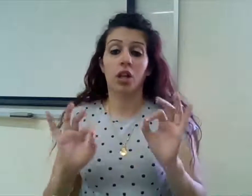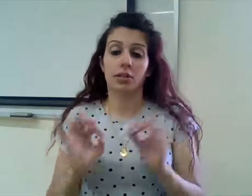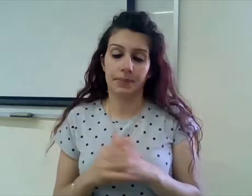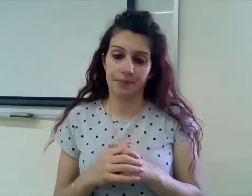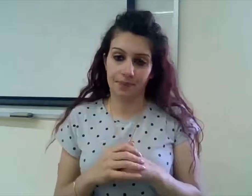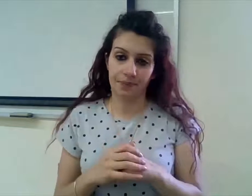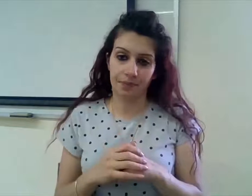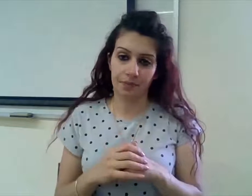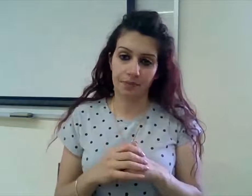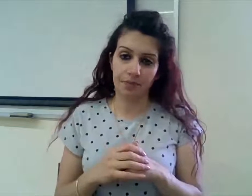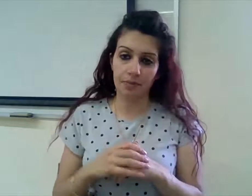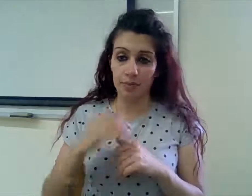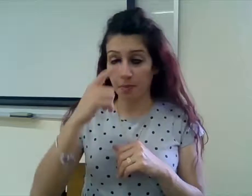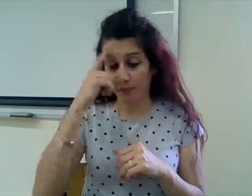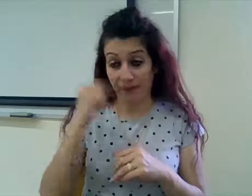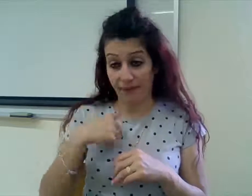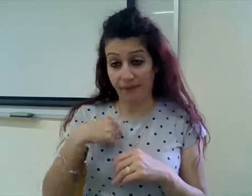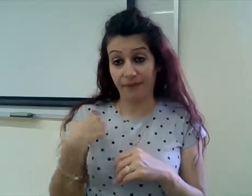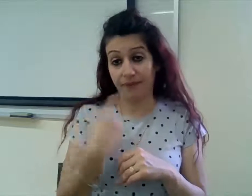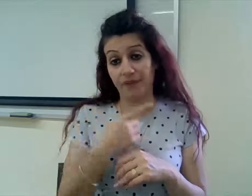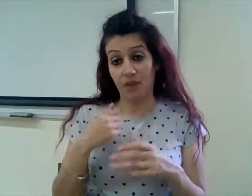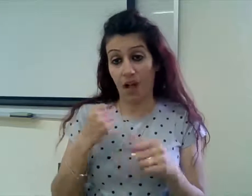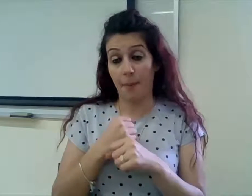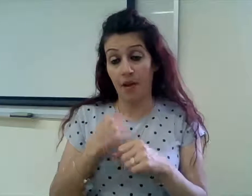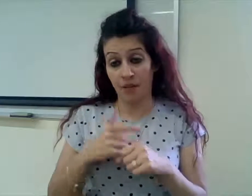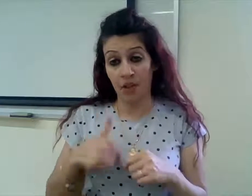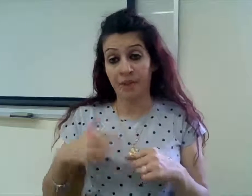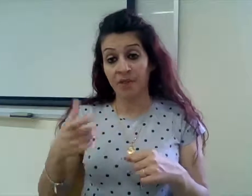on this first wave of kovat is on continuity of learning